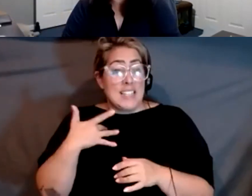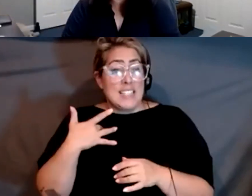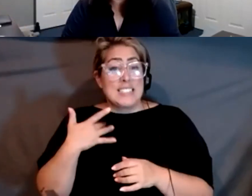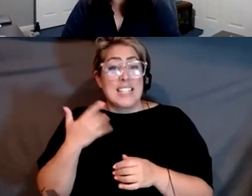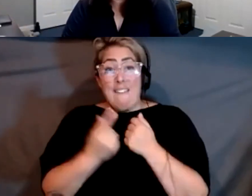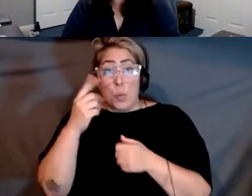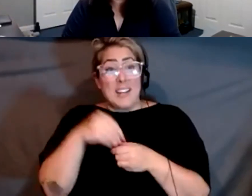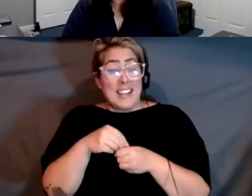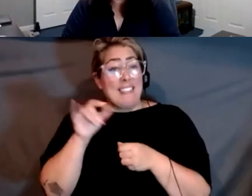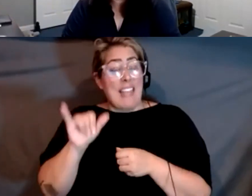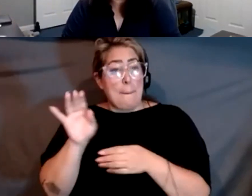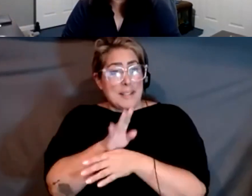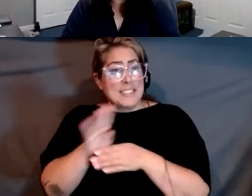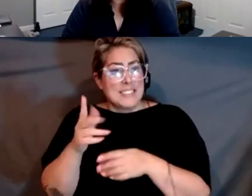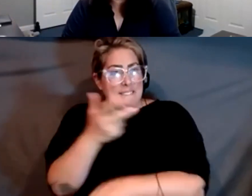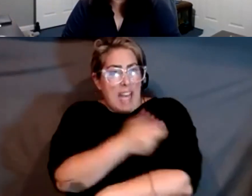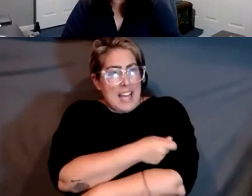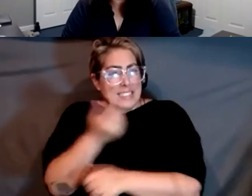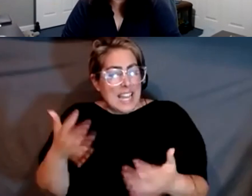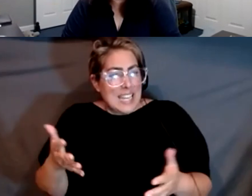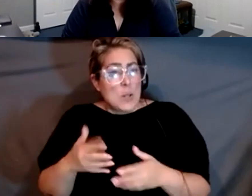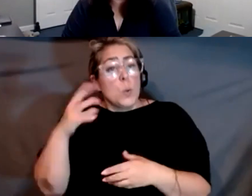we are finding that many of our venues are beginning